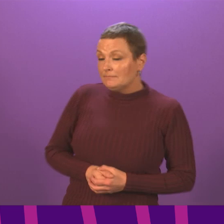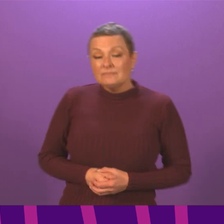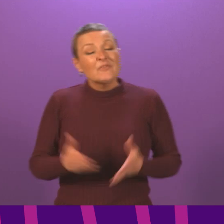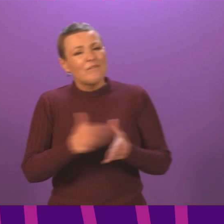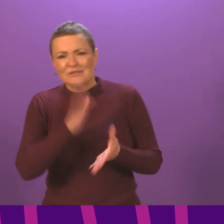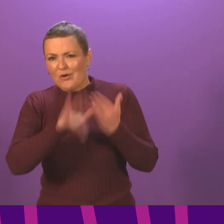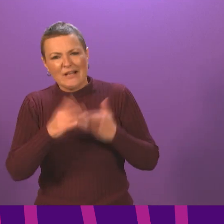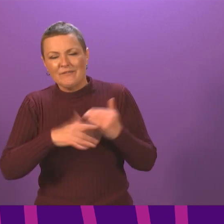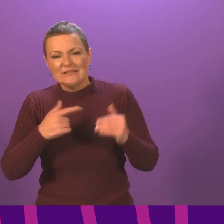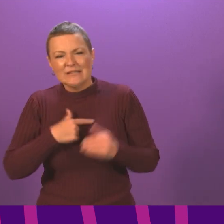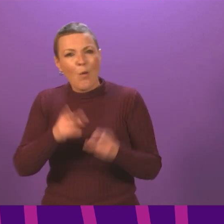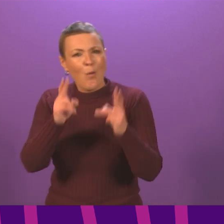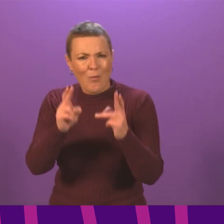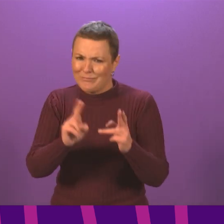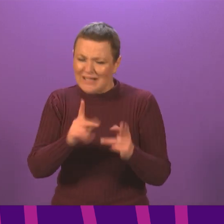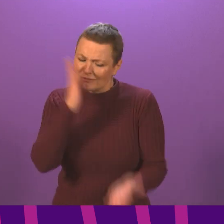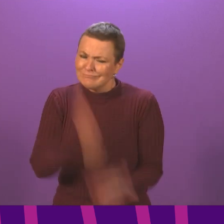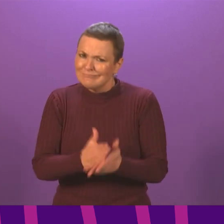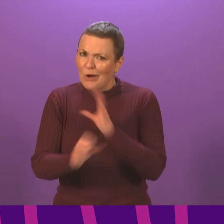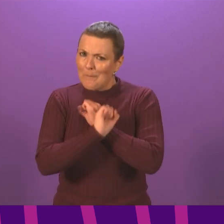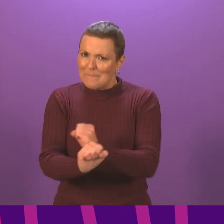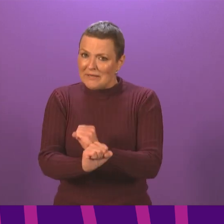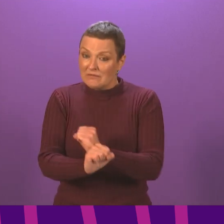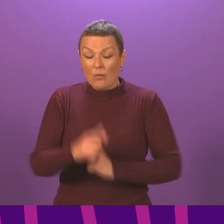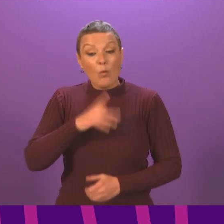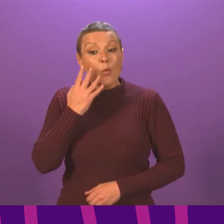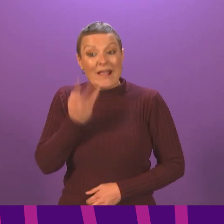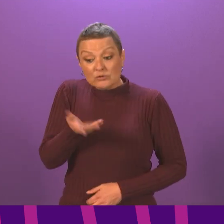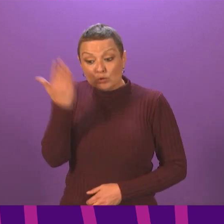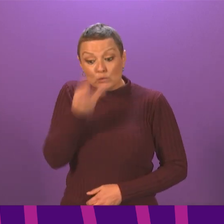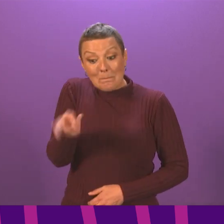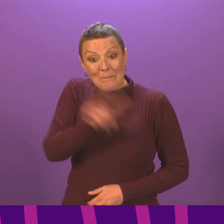a commitment that, in discussion with the Deputy First Minister, from the return of